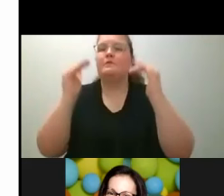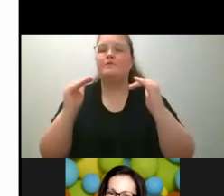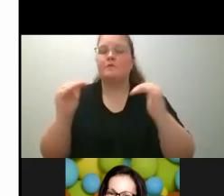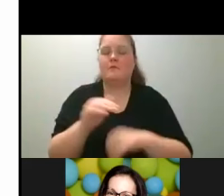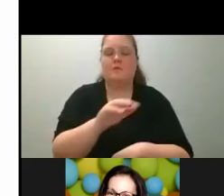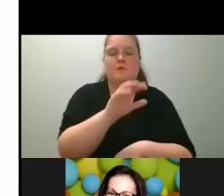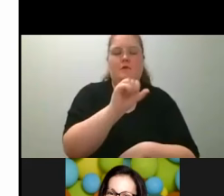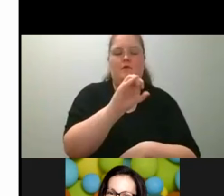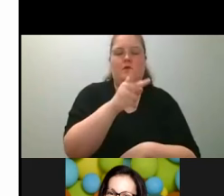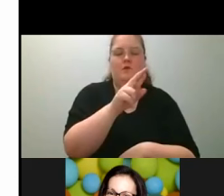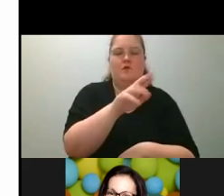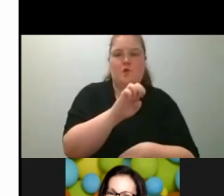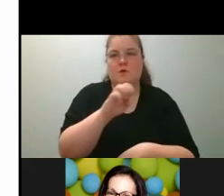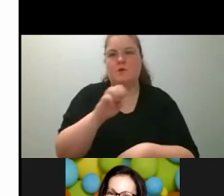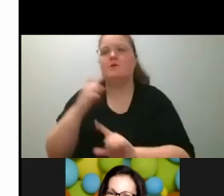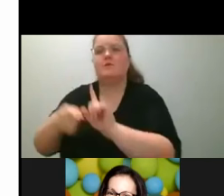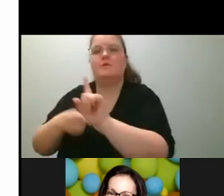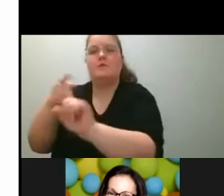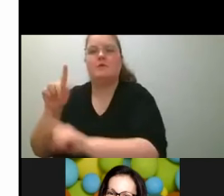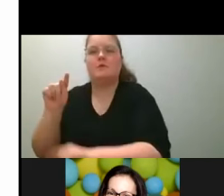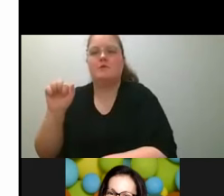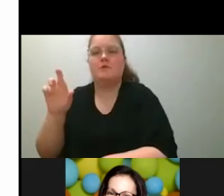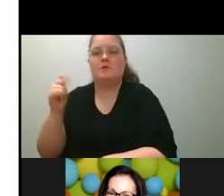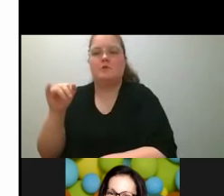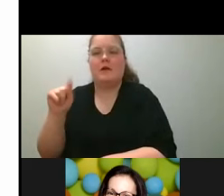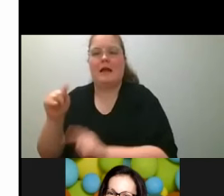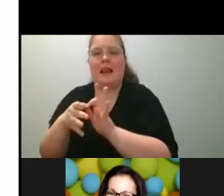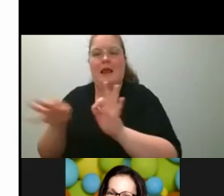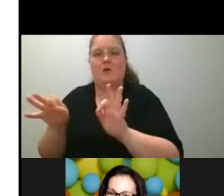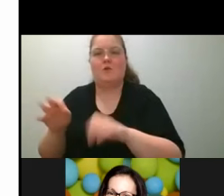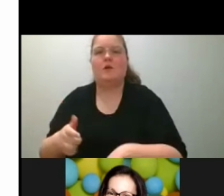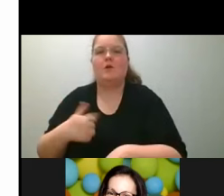We want to be really clear about what language we are translating into.